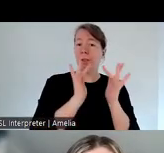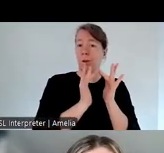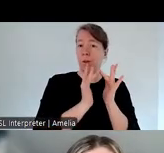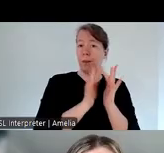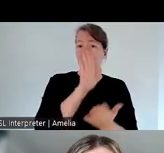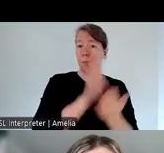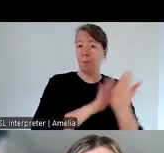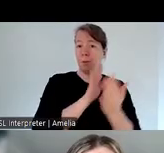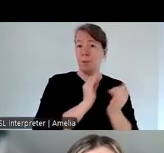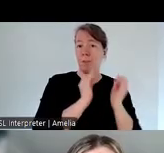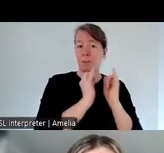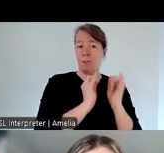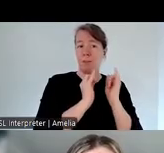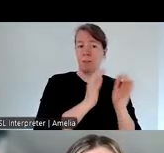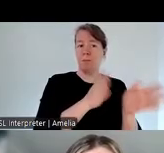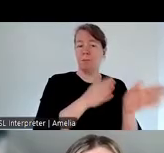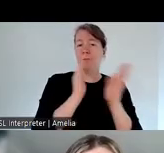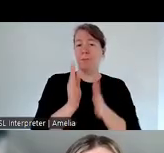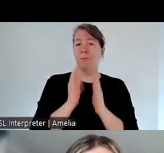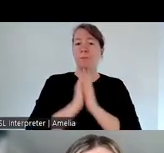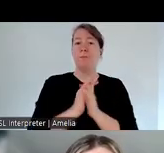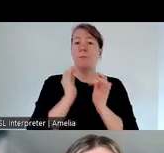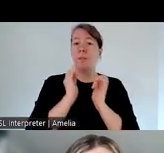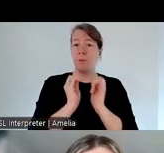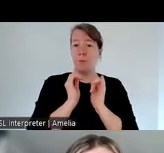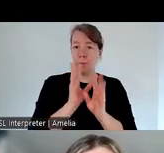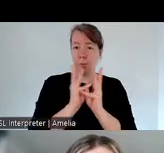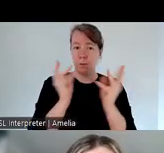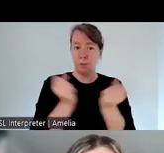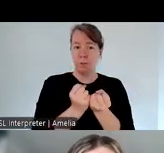Instructional workshops, Accessible technology and teaching,